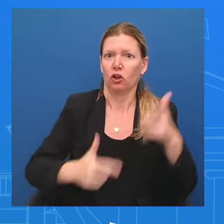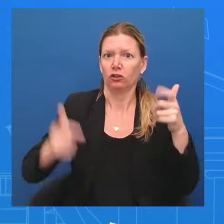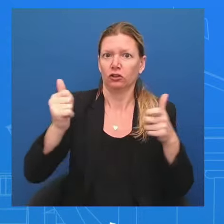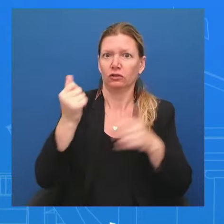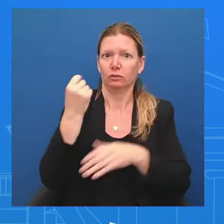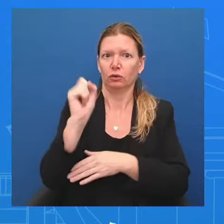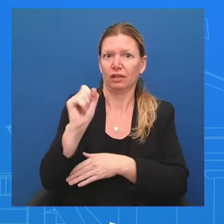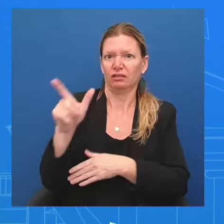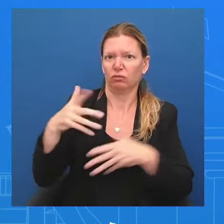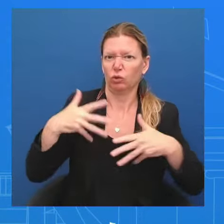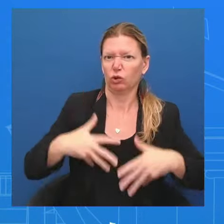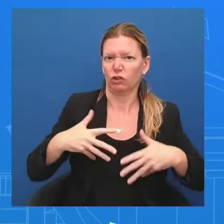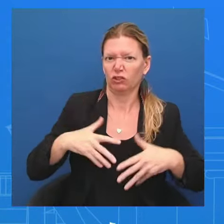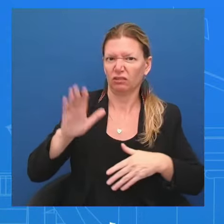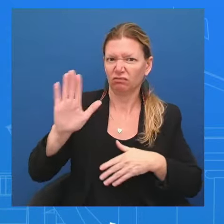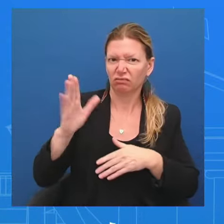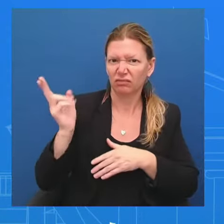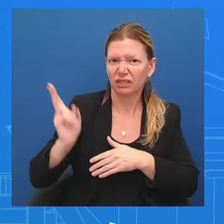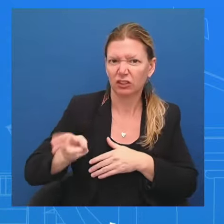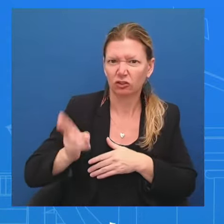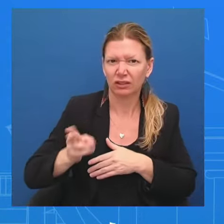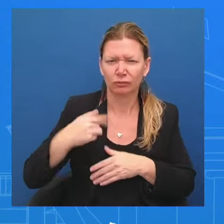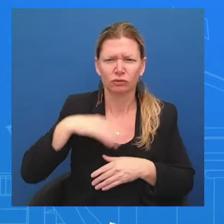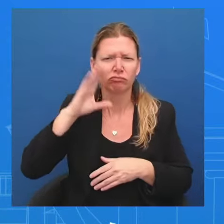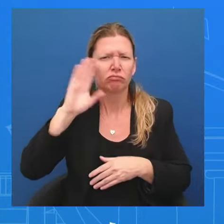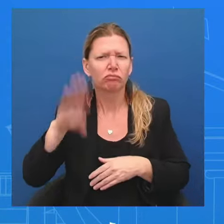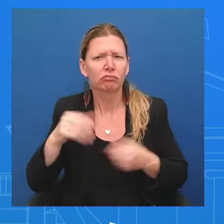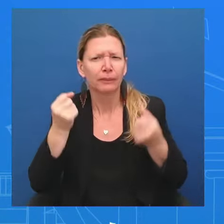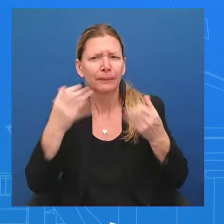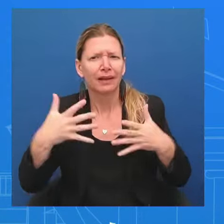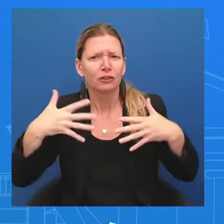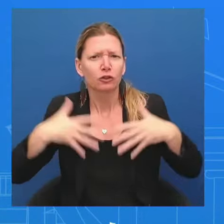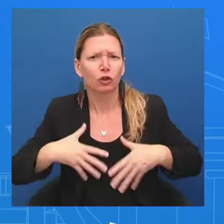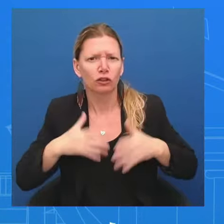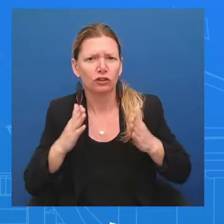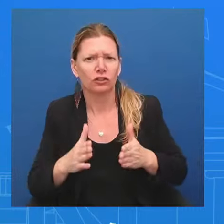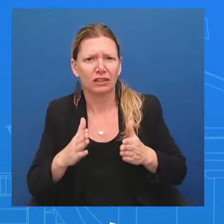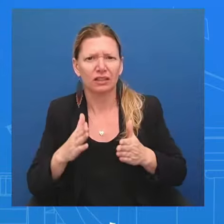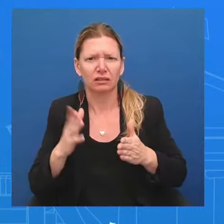This legislation will require civil society organizations to register as agents of foreign government